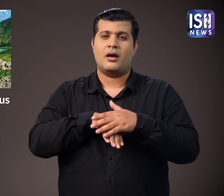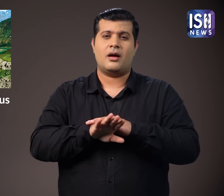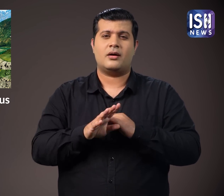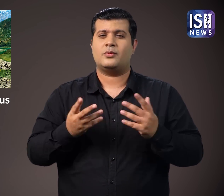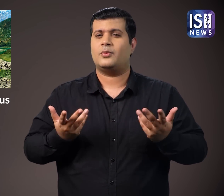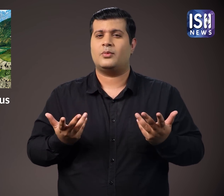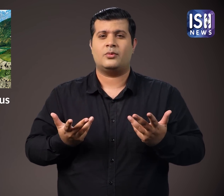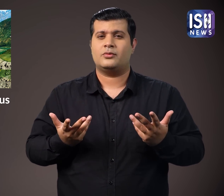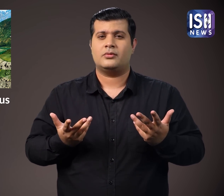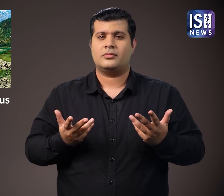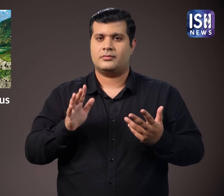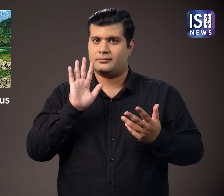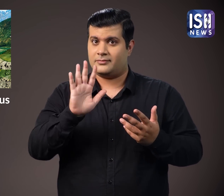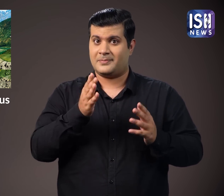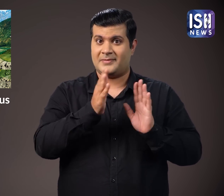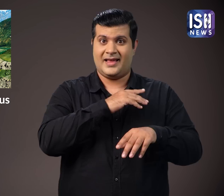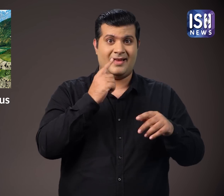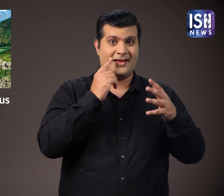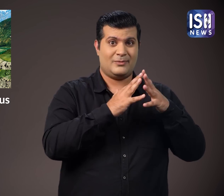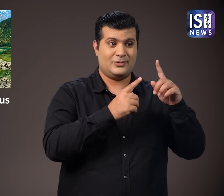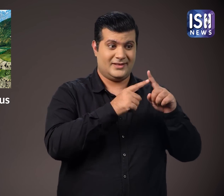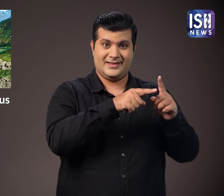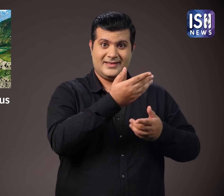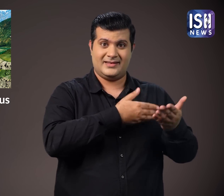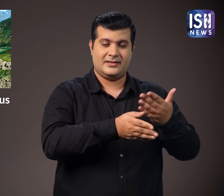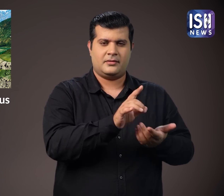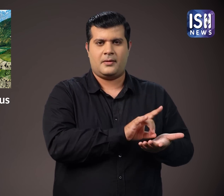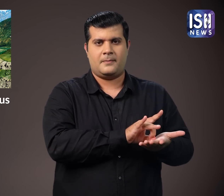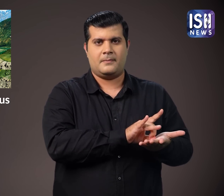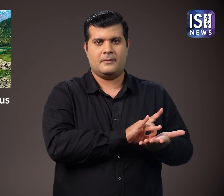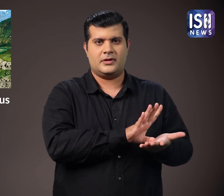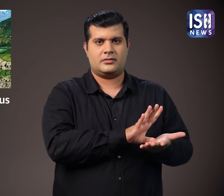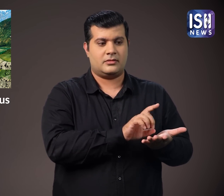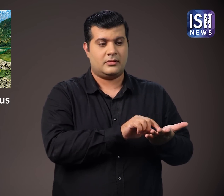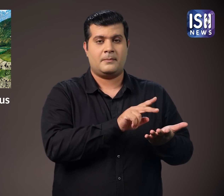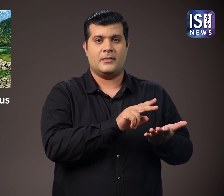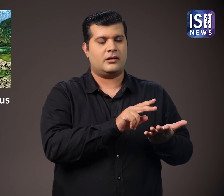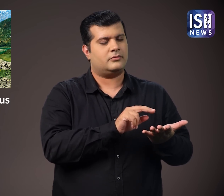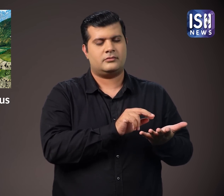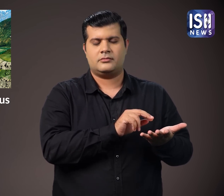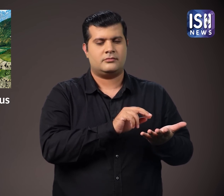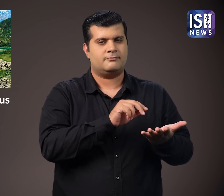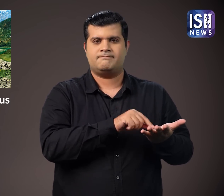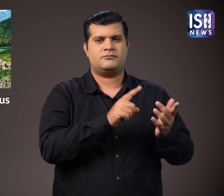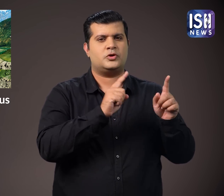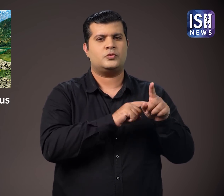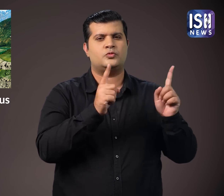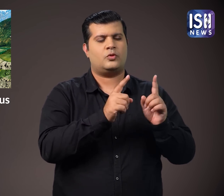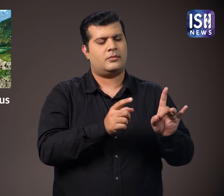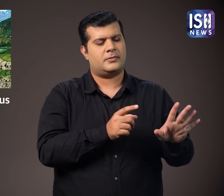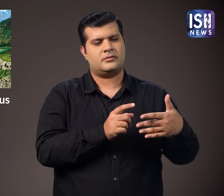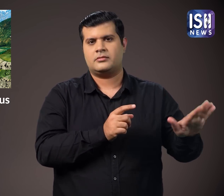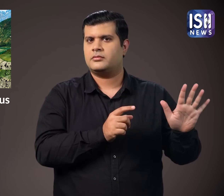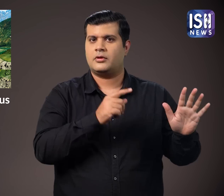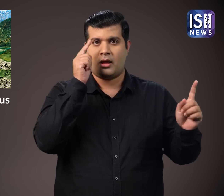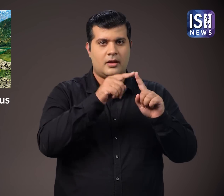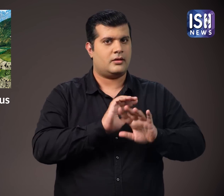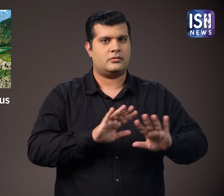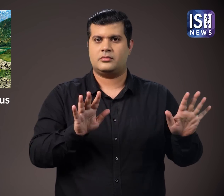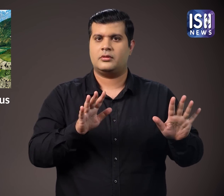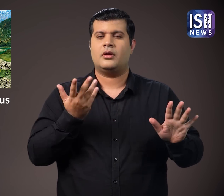What has India done then? India has rejected the terms of IWT, which means suspension of the IWT.